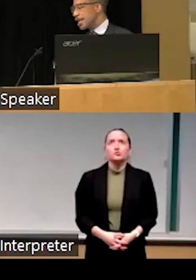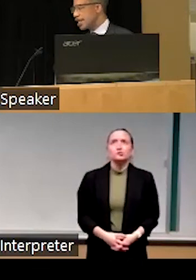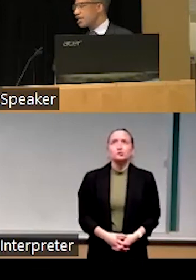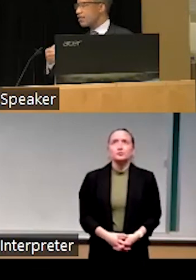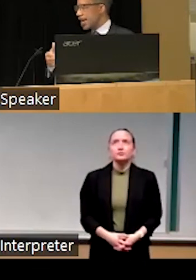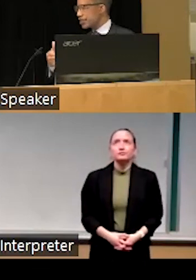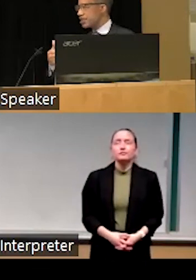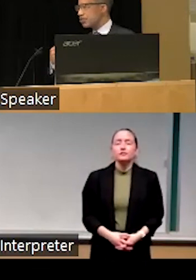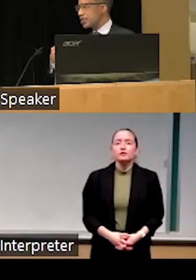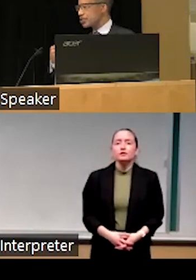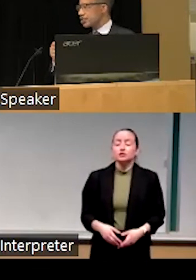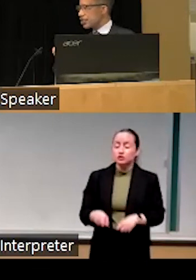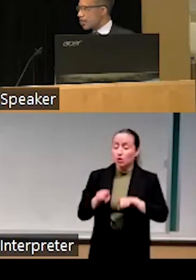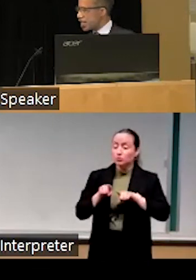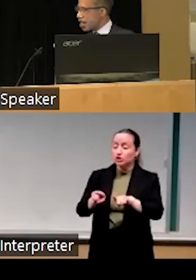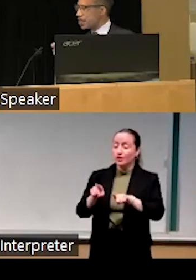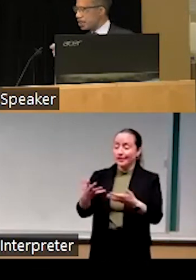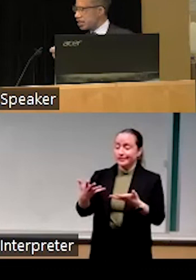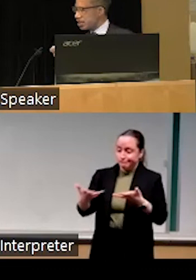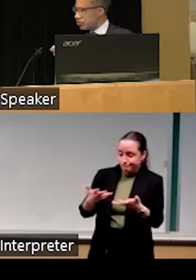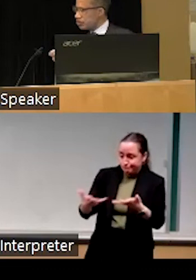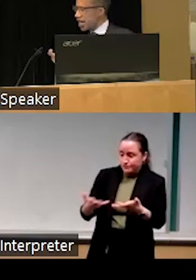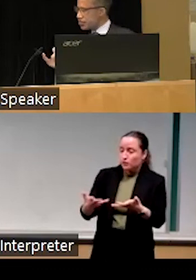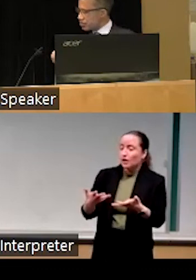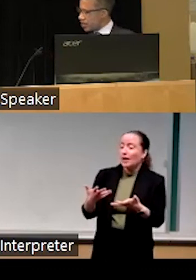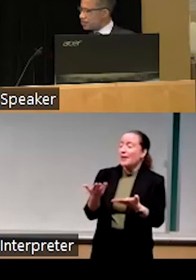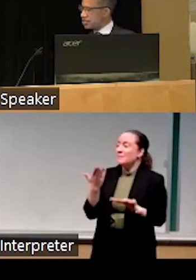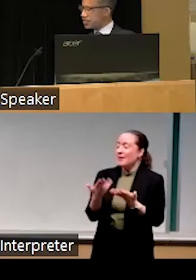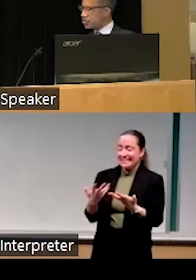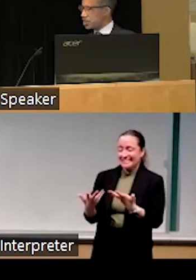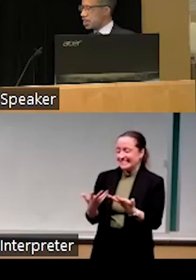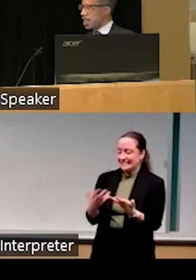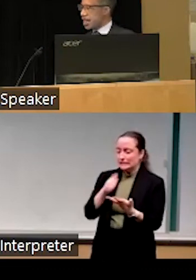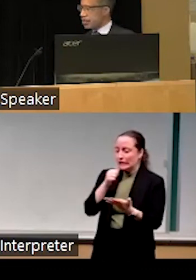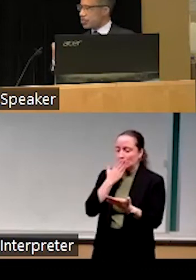in an interaction in which there may not be a good match or there may be a division and